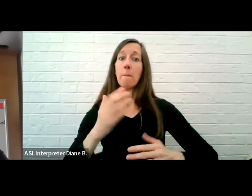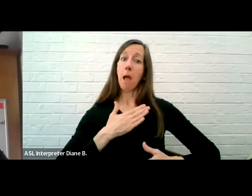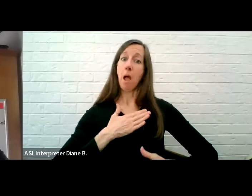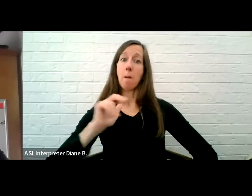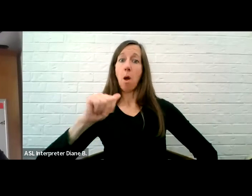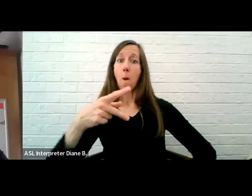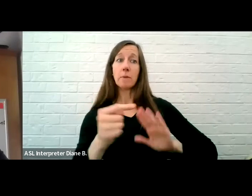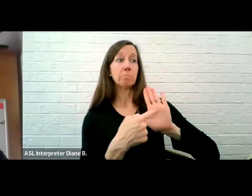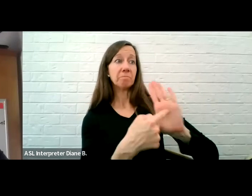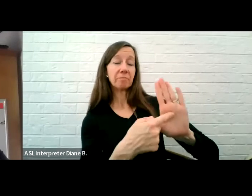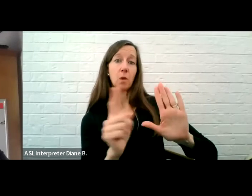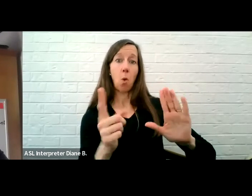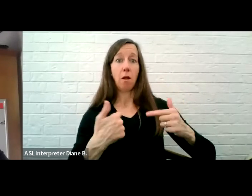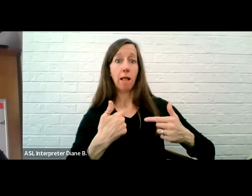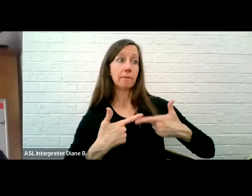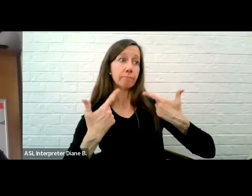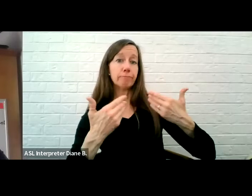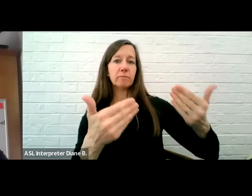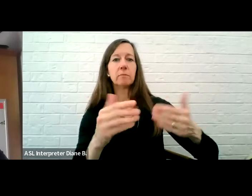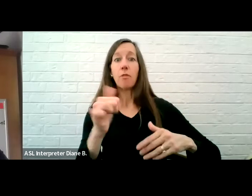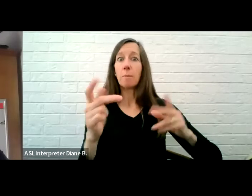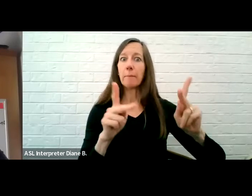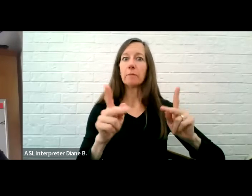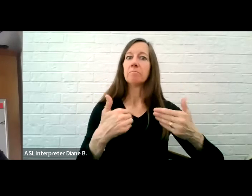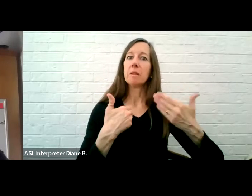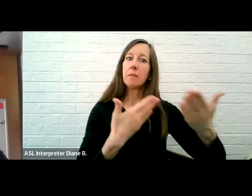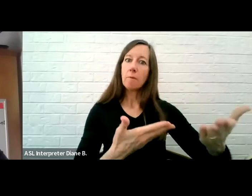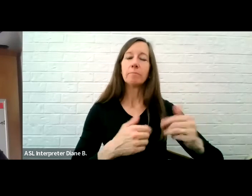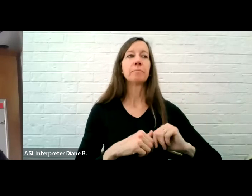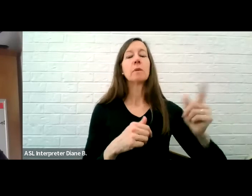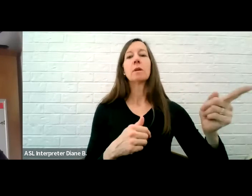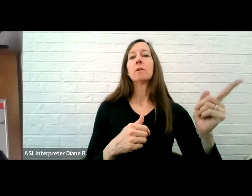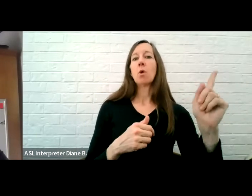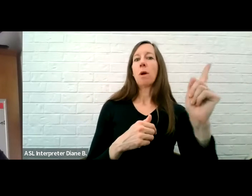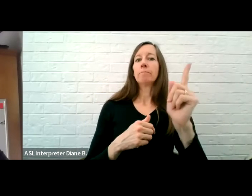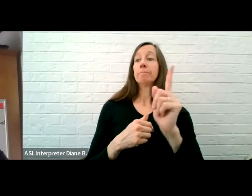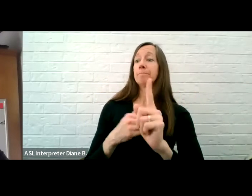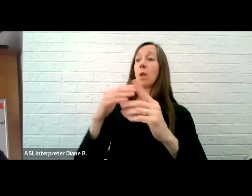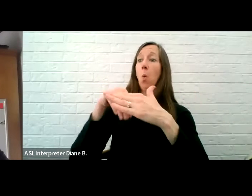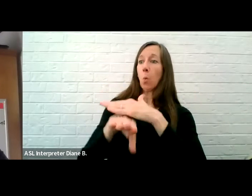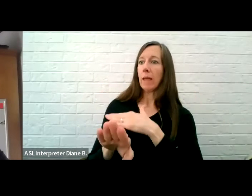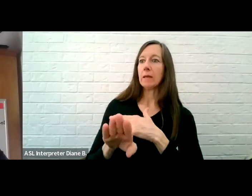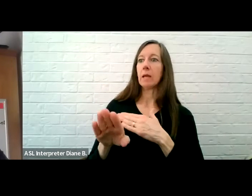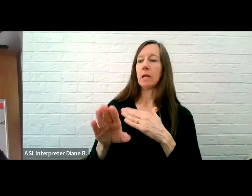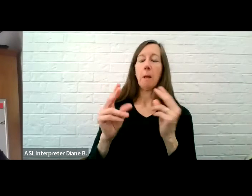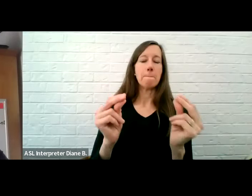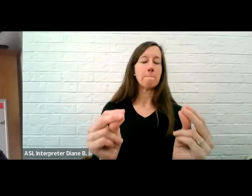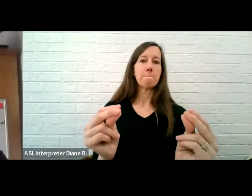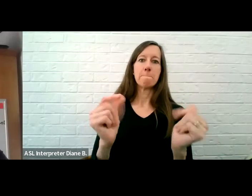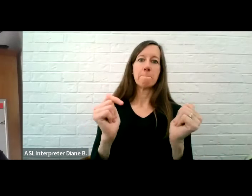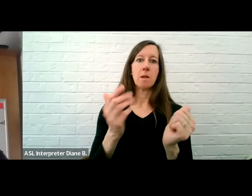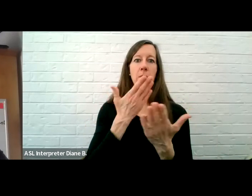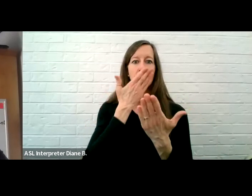and immediately all I could do is smell the smell of urine, and oh, my goodness!